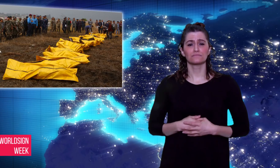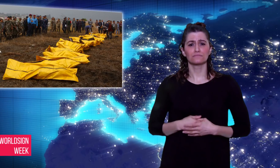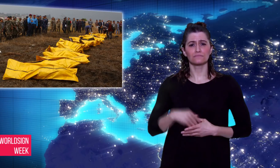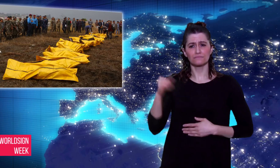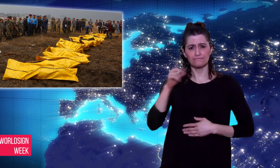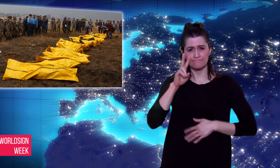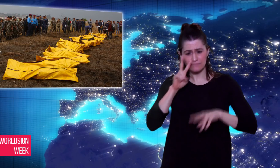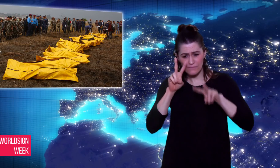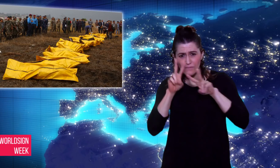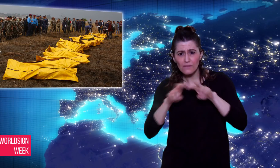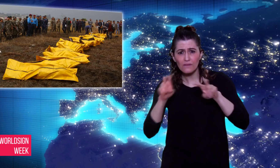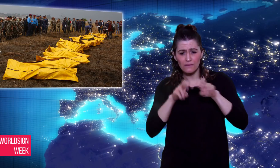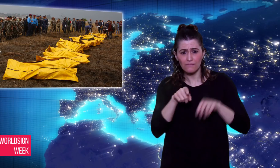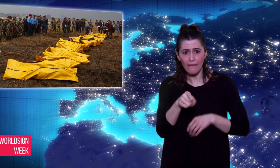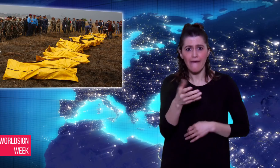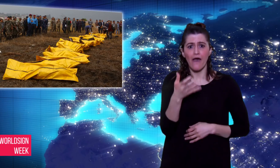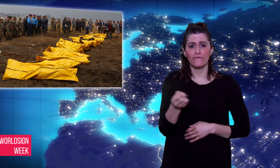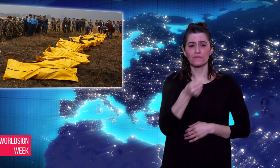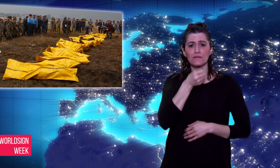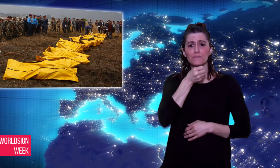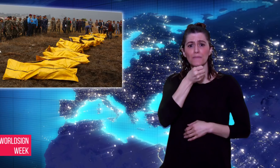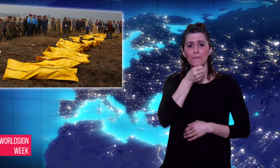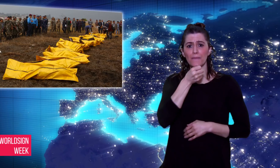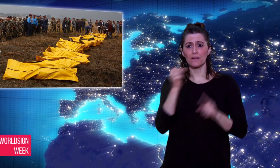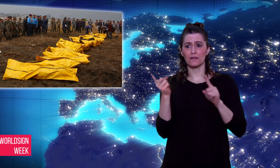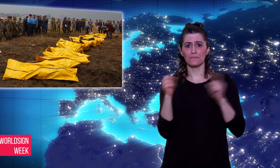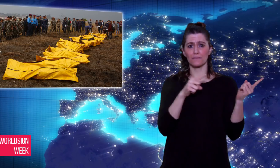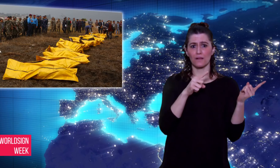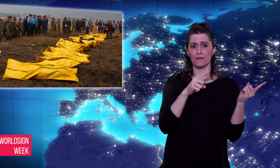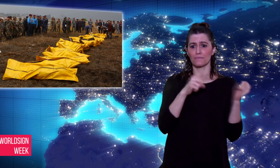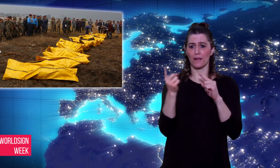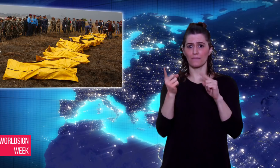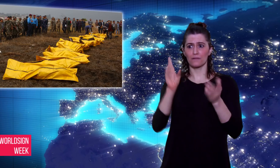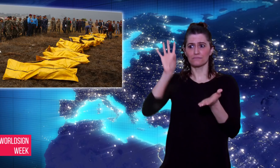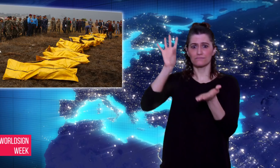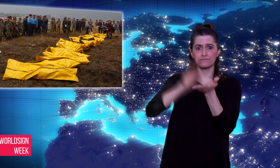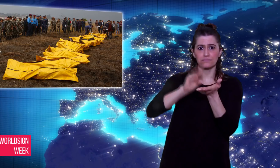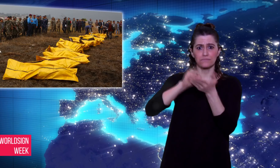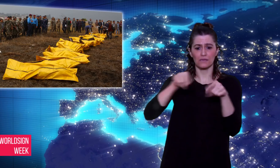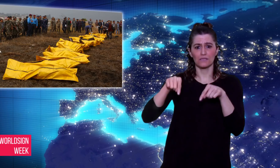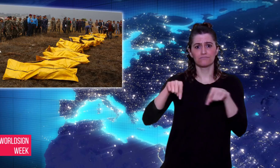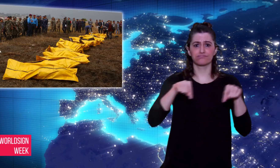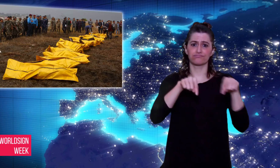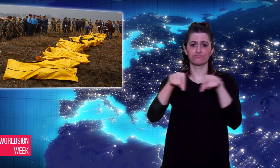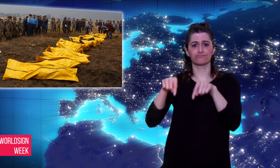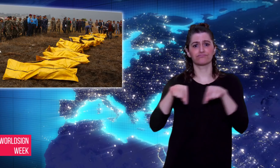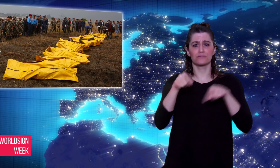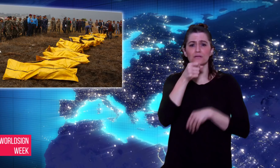A recording of the pilot and the control